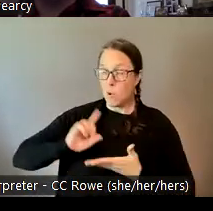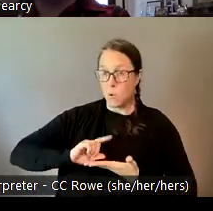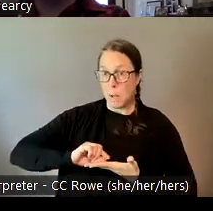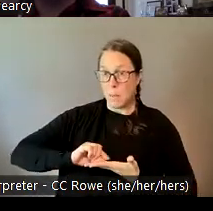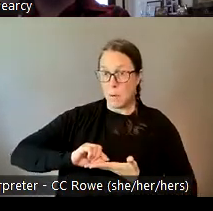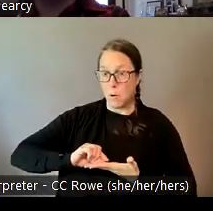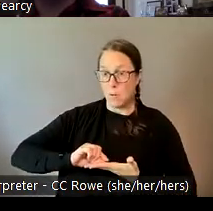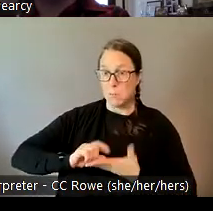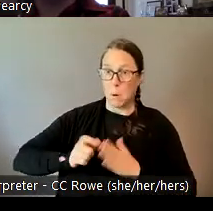article or something,